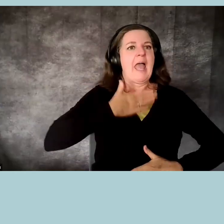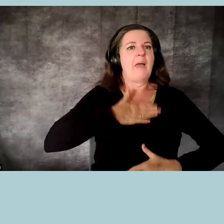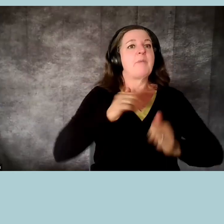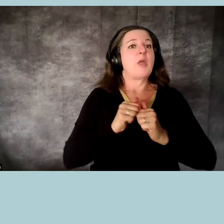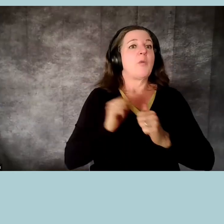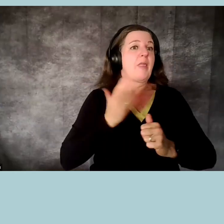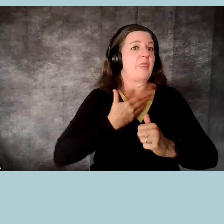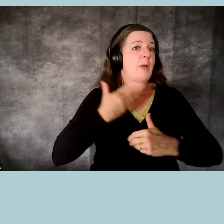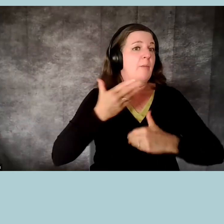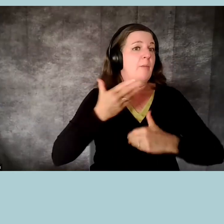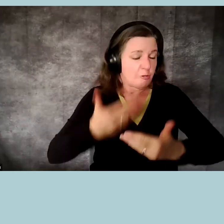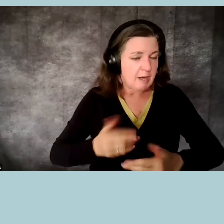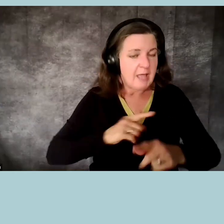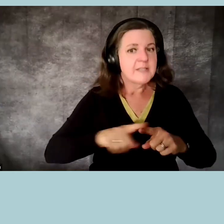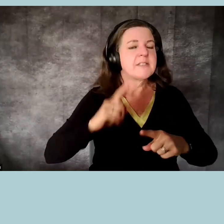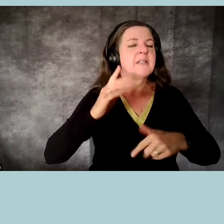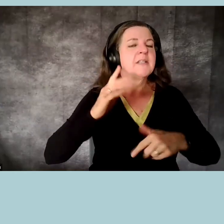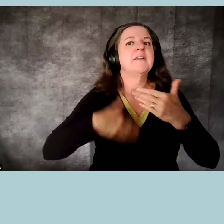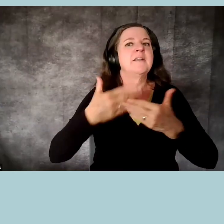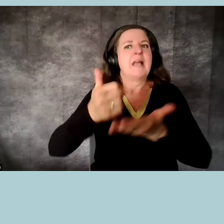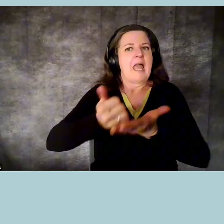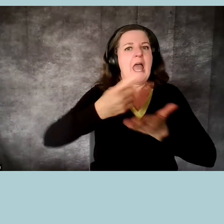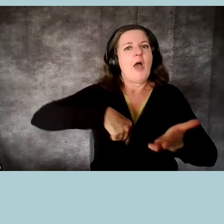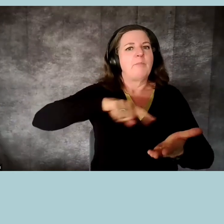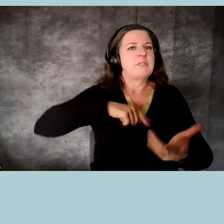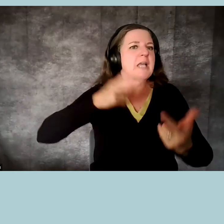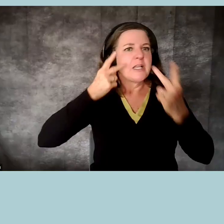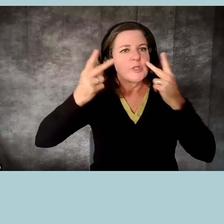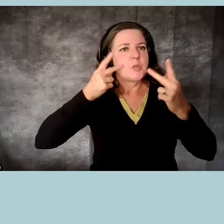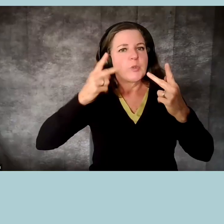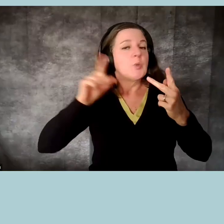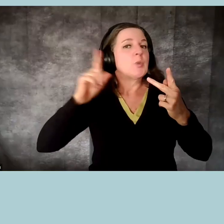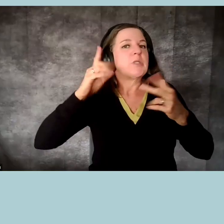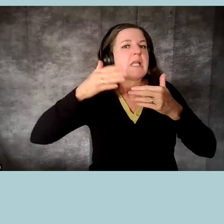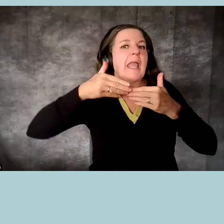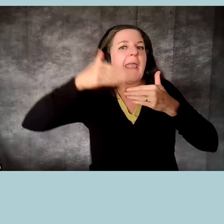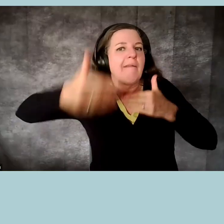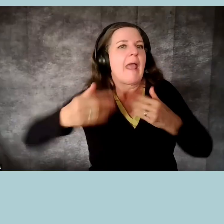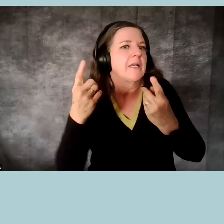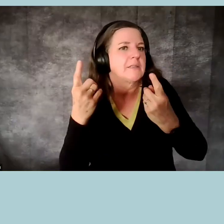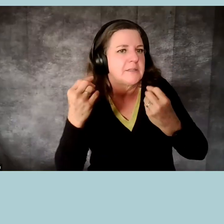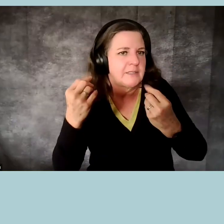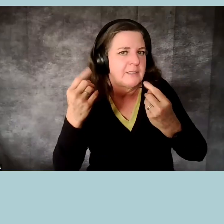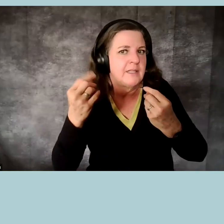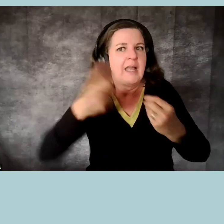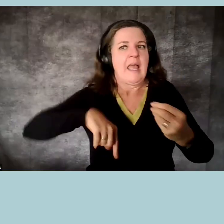But the progress enables us to see where next we can go and we get excited to do that.